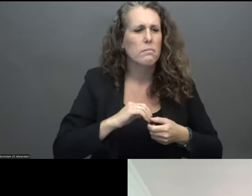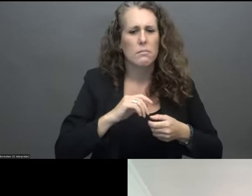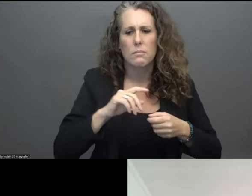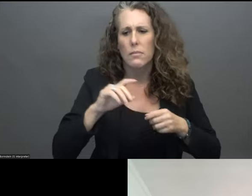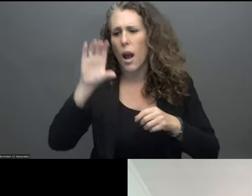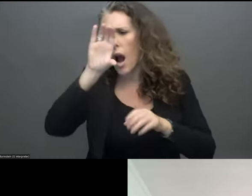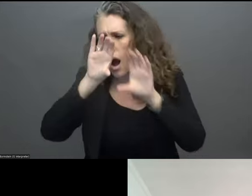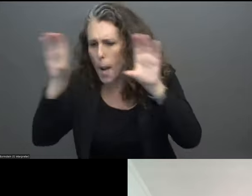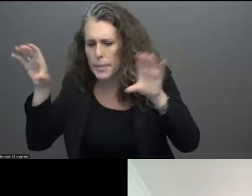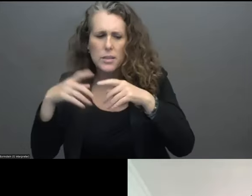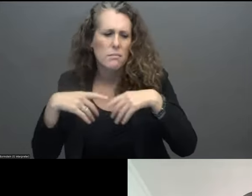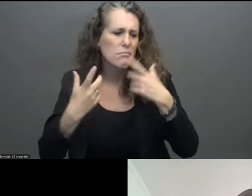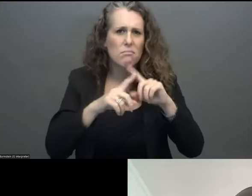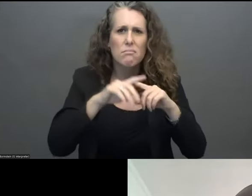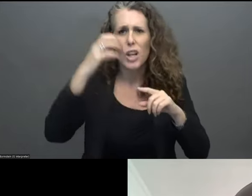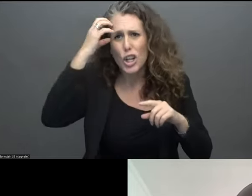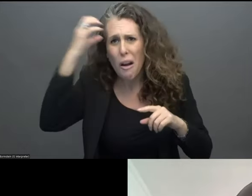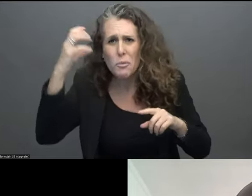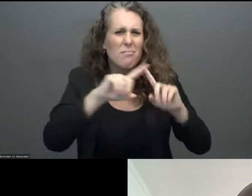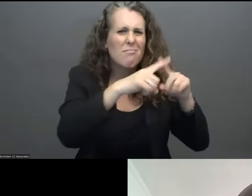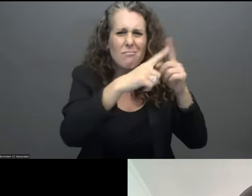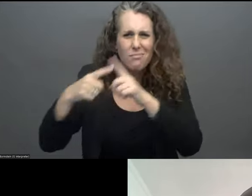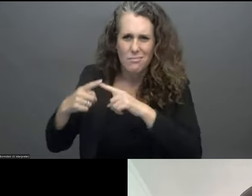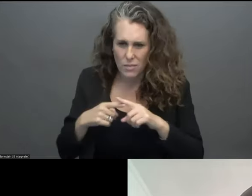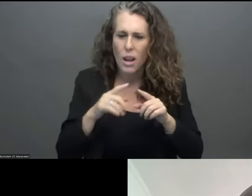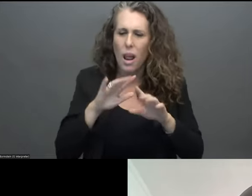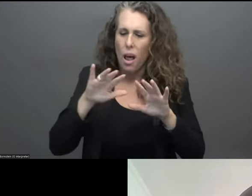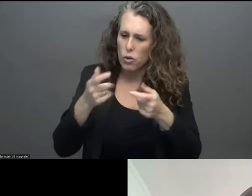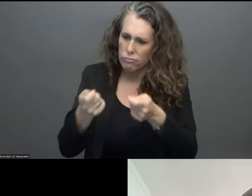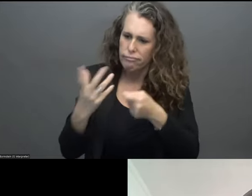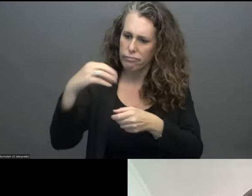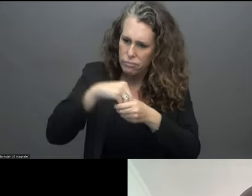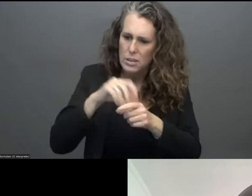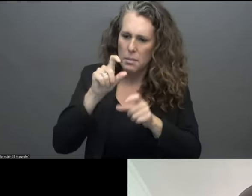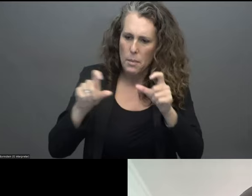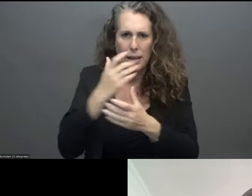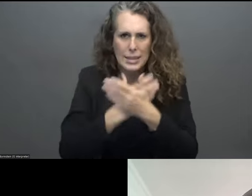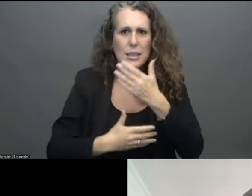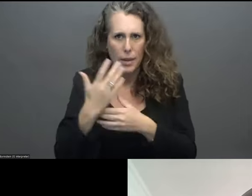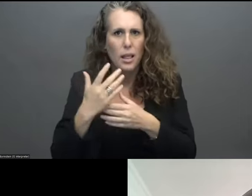on the on the cap don't want you to have 15:39:45 it on epic. So measurable demo this